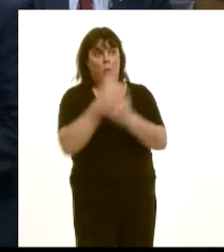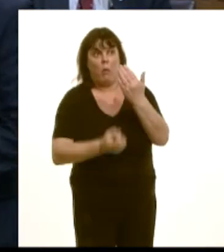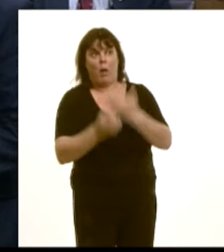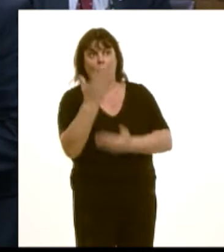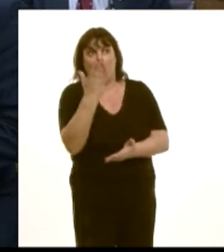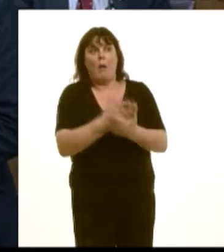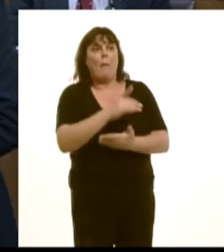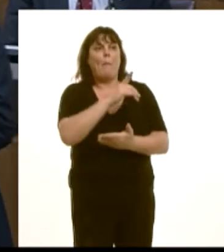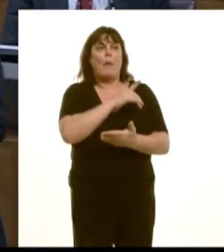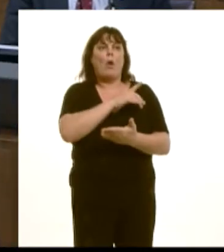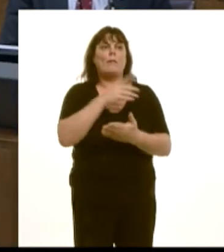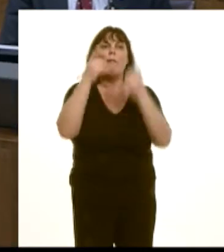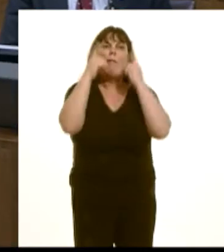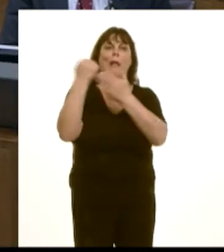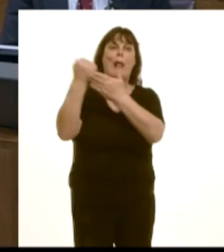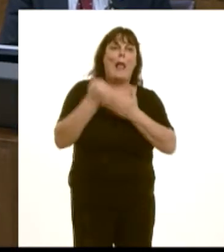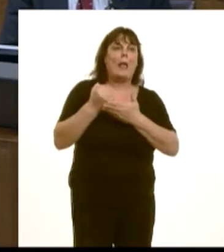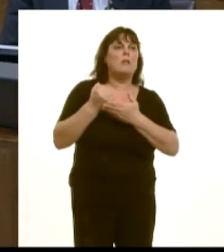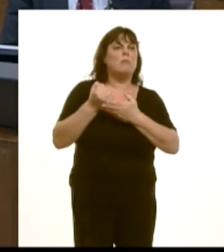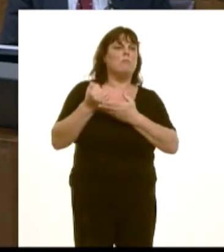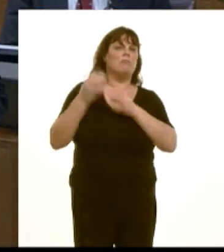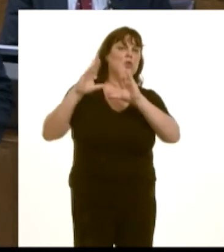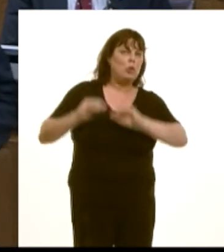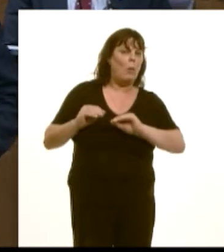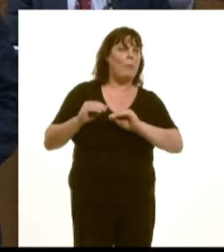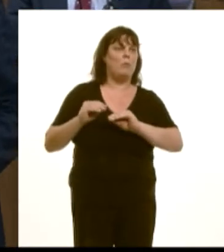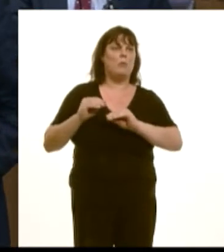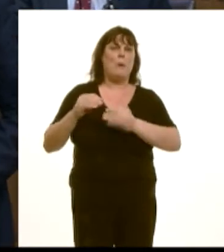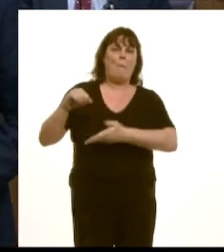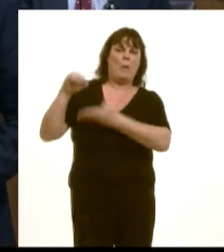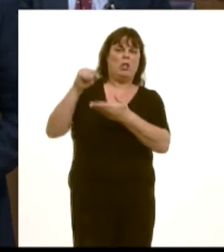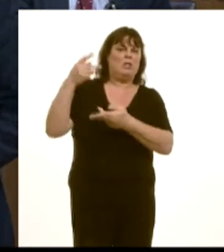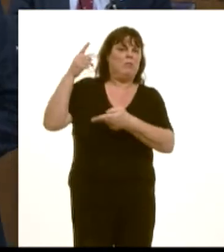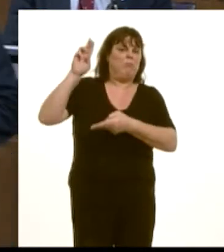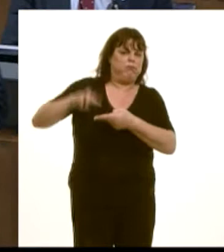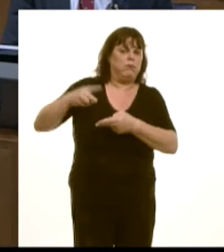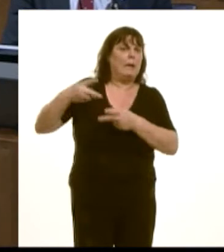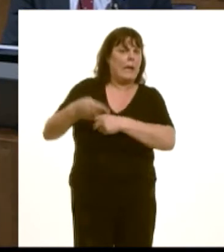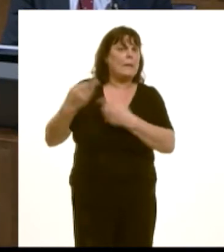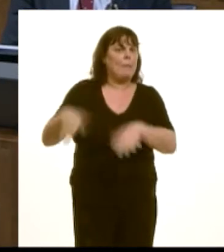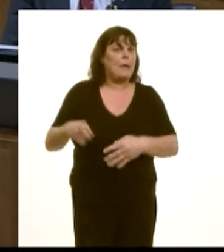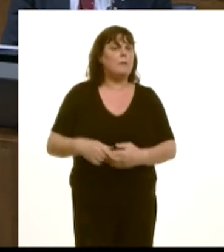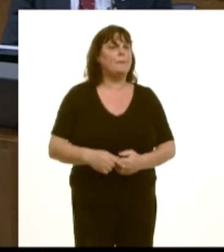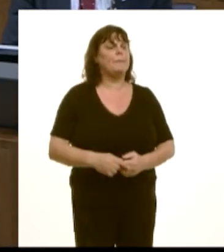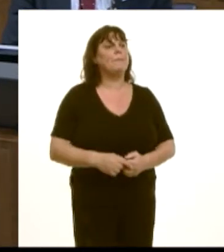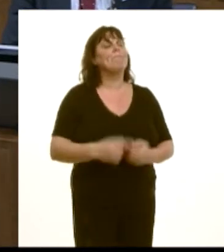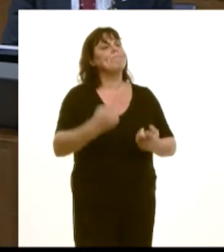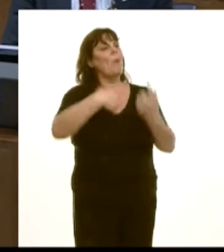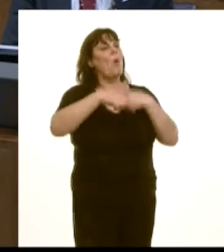budget cuts in legal aid that we have seen. Carwyn Jones: Perhaps the Member might be interested in knowing what the Government is doing. We are projecting white ribbons